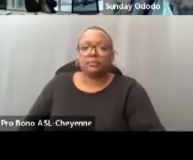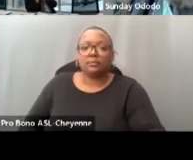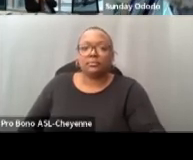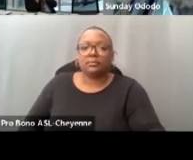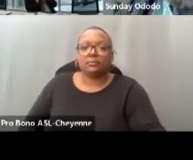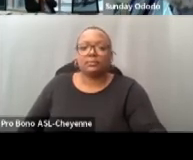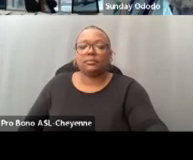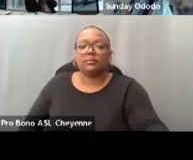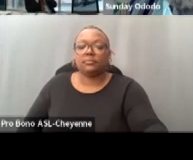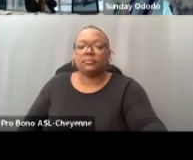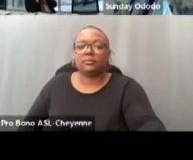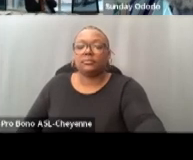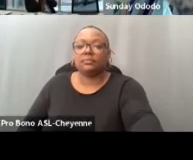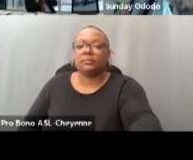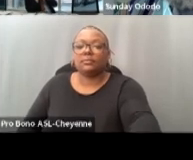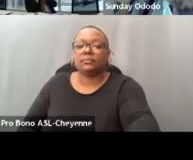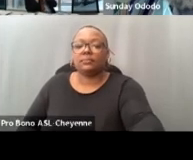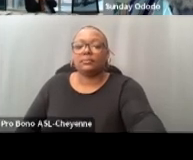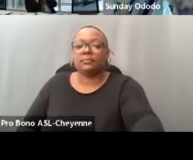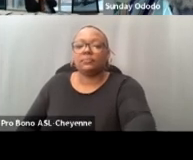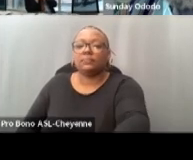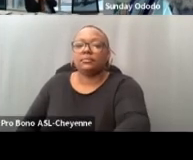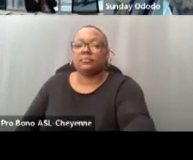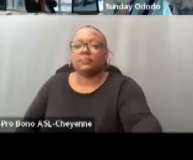Right, anybody can go first.